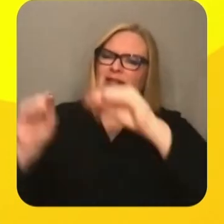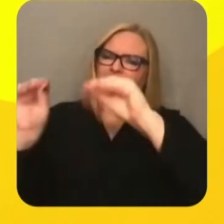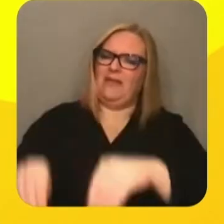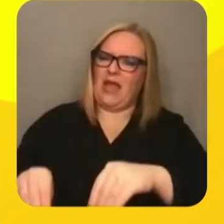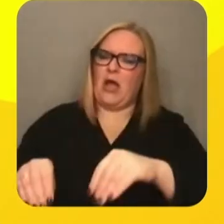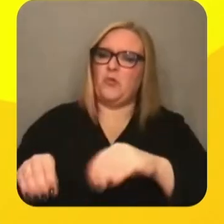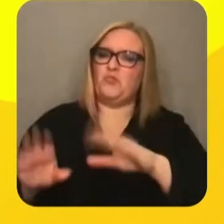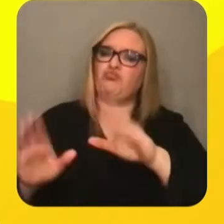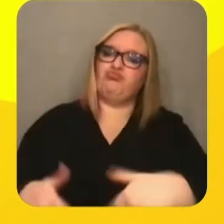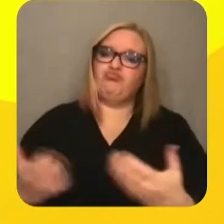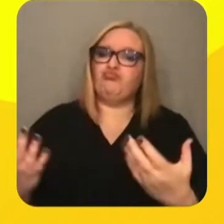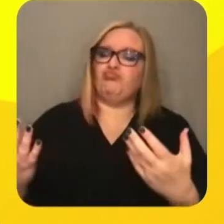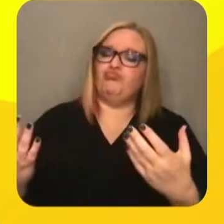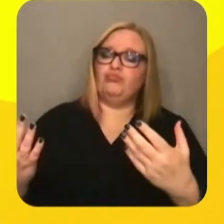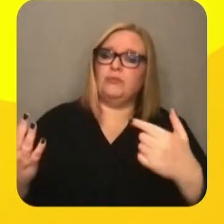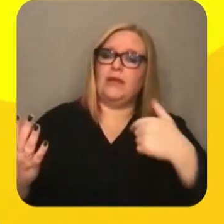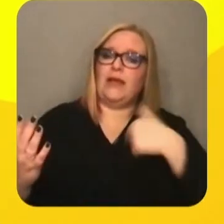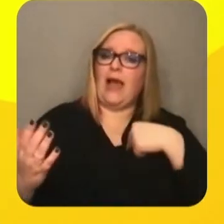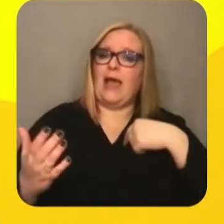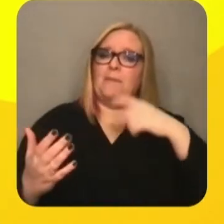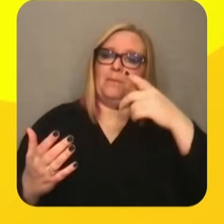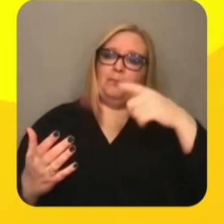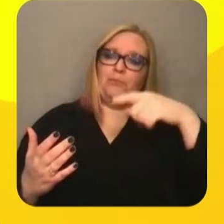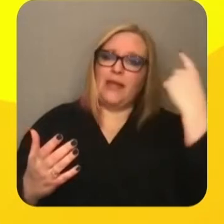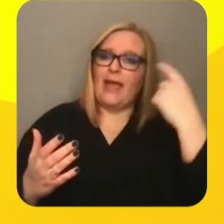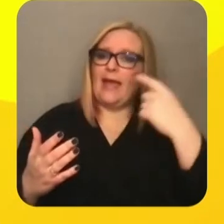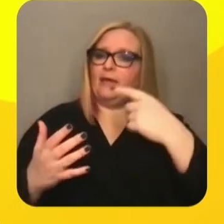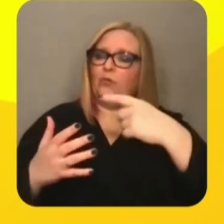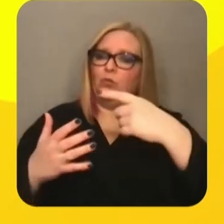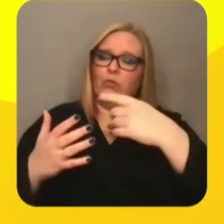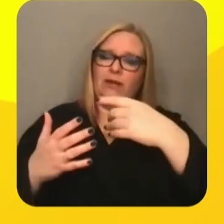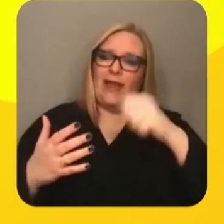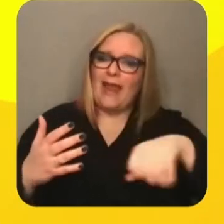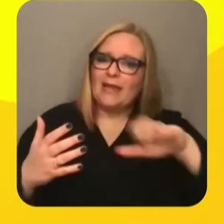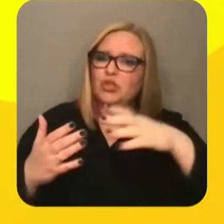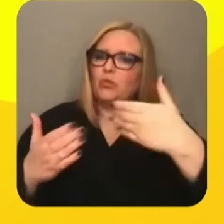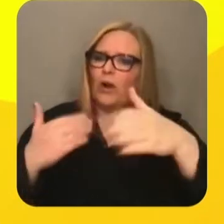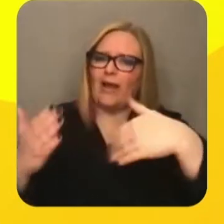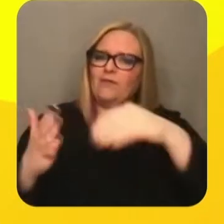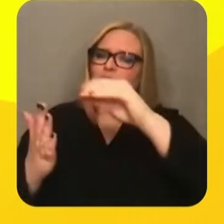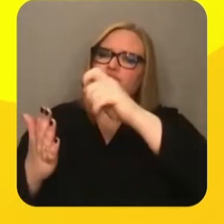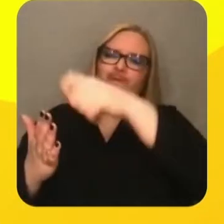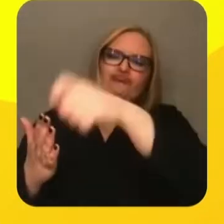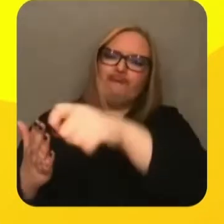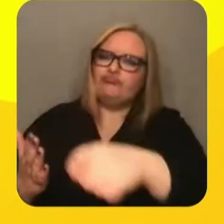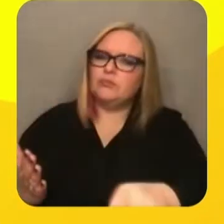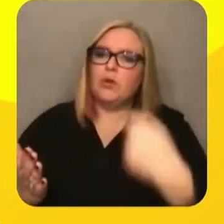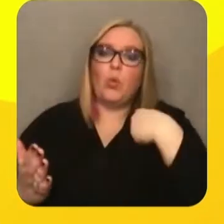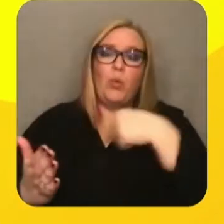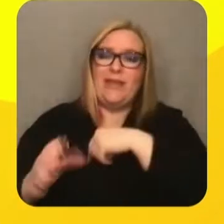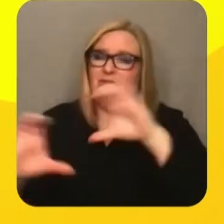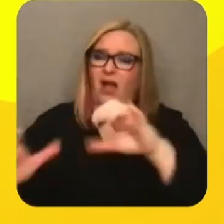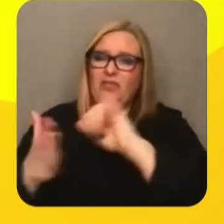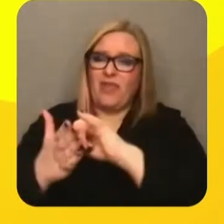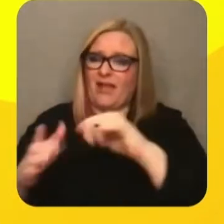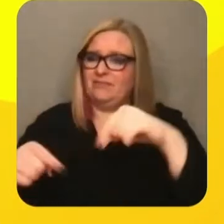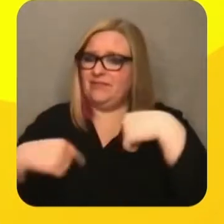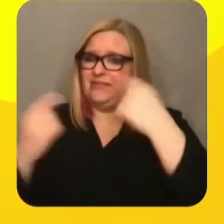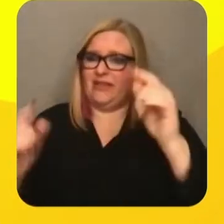I'm Asian or black or whatever and checking it off. And we do it from childhood all the way to adulthood. But if you go to a place like Japan or